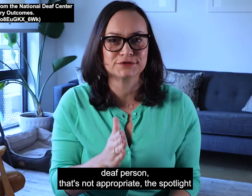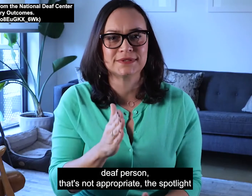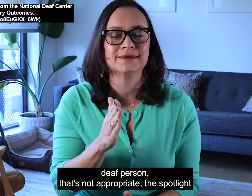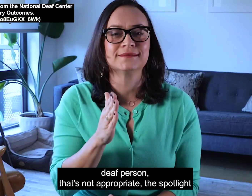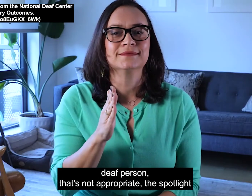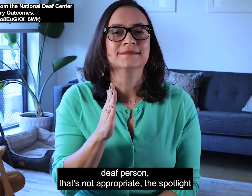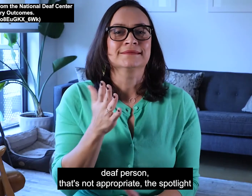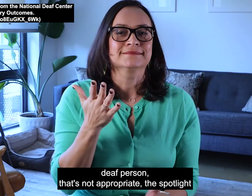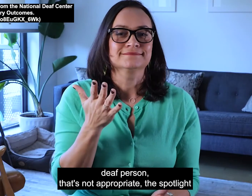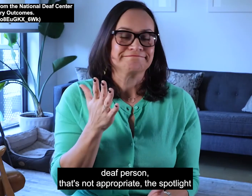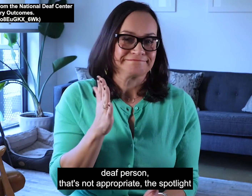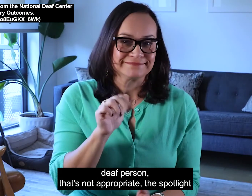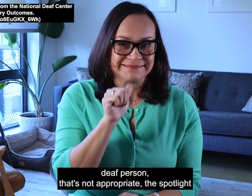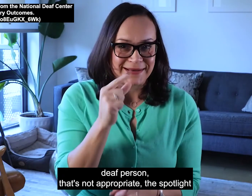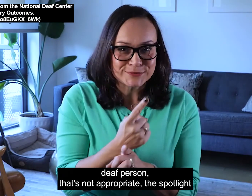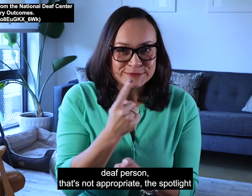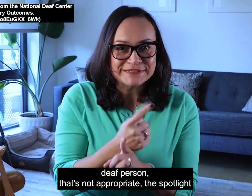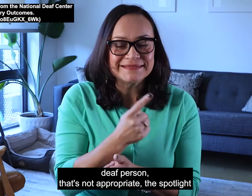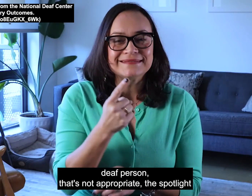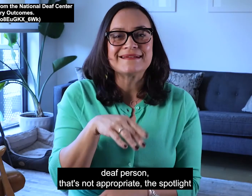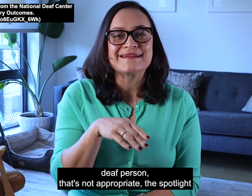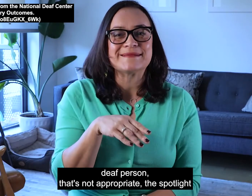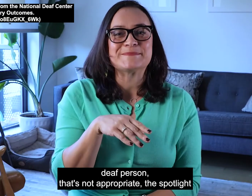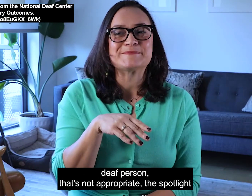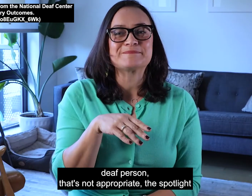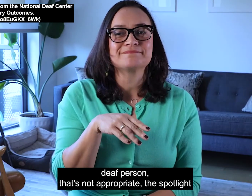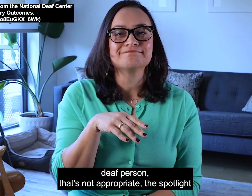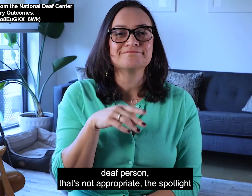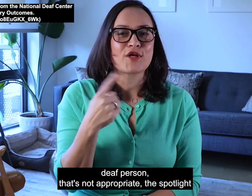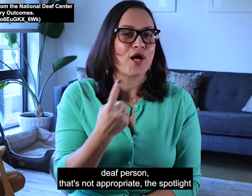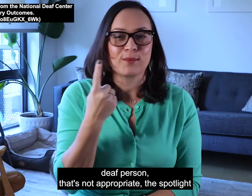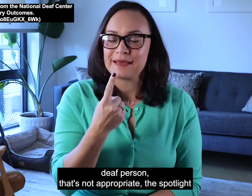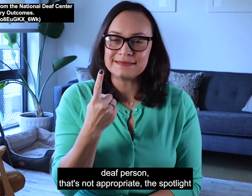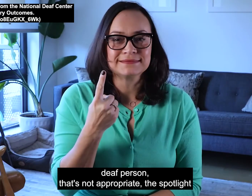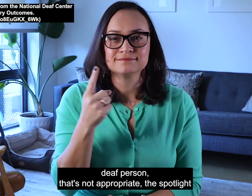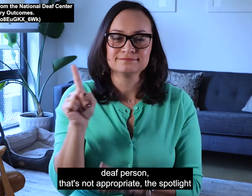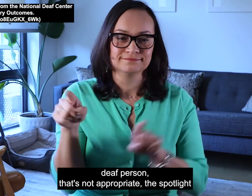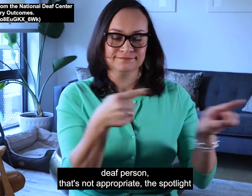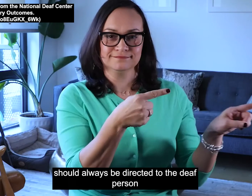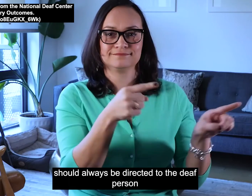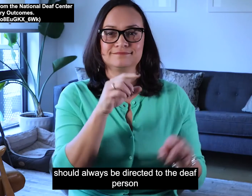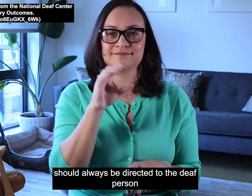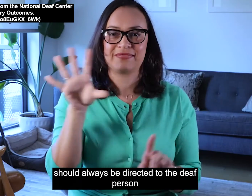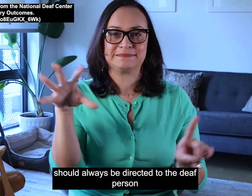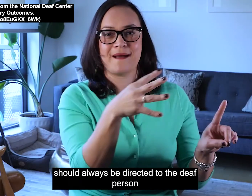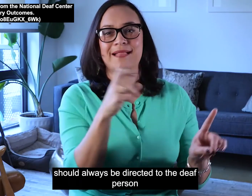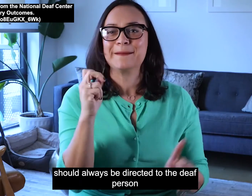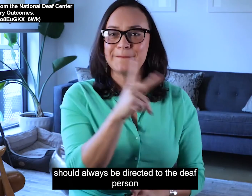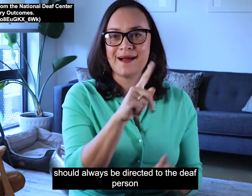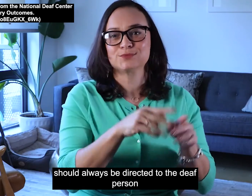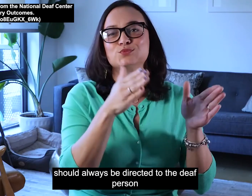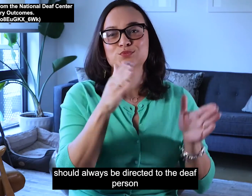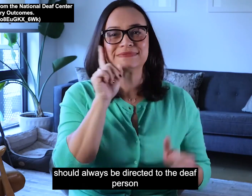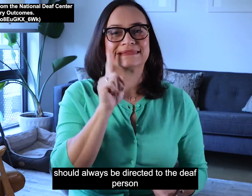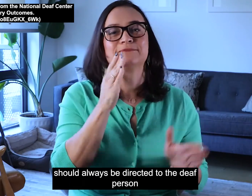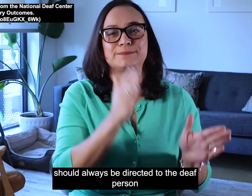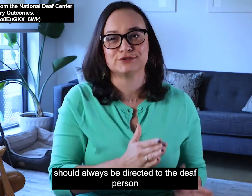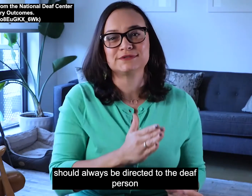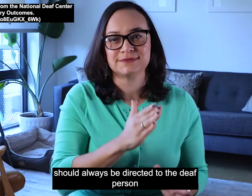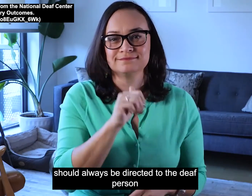deaf person, that's not appropriate, the spotlight should always be directed to the deaf person